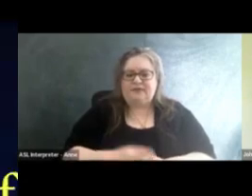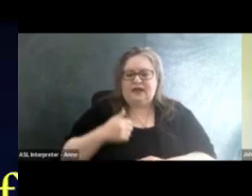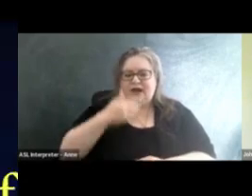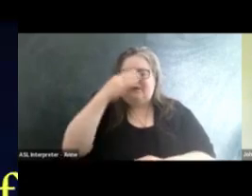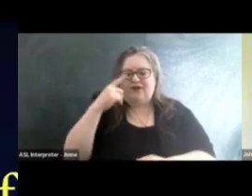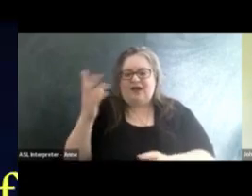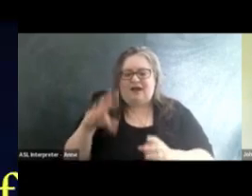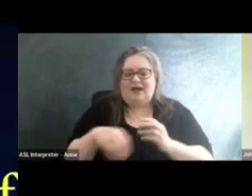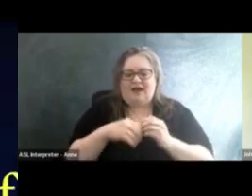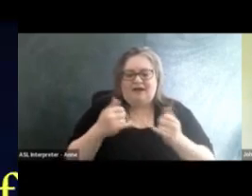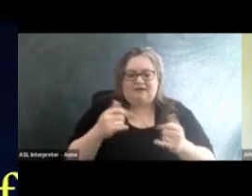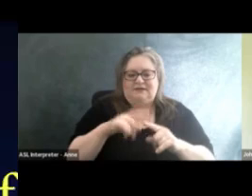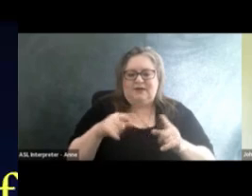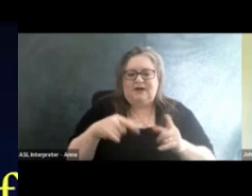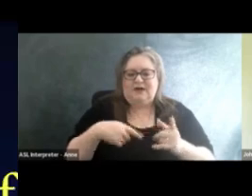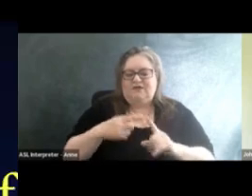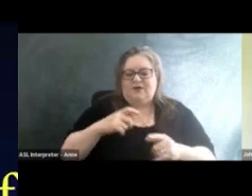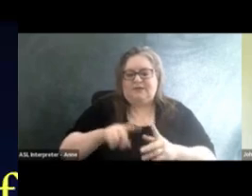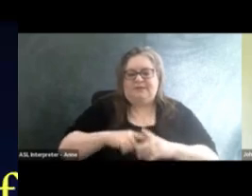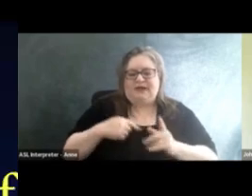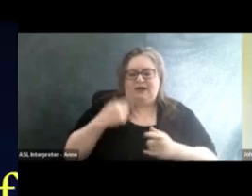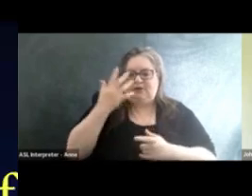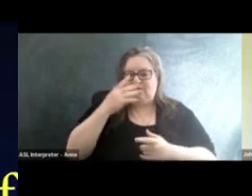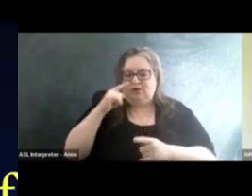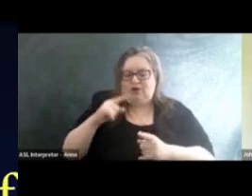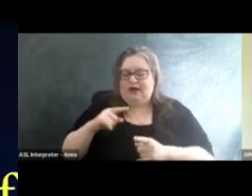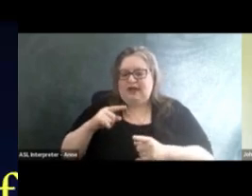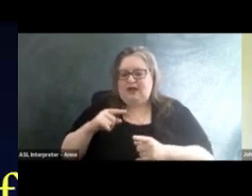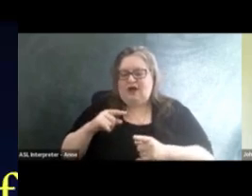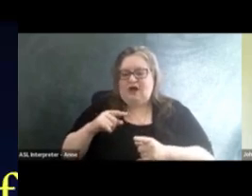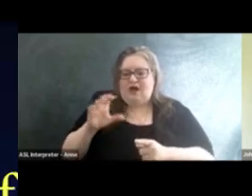here that so from the beginning, whether we were looking at autopsies that Courville did, or